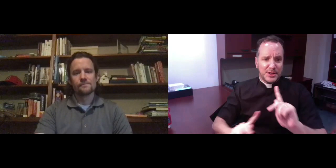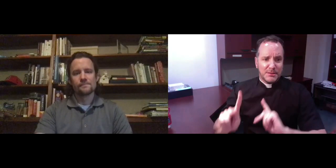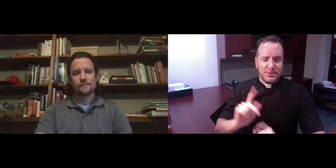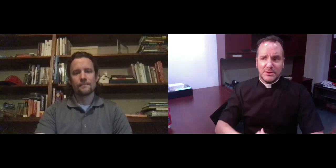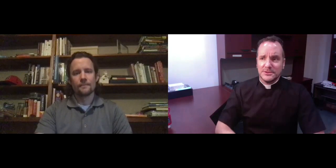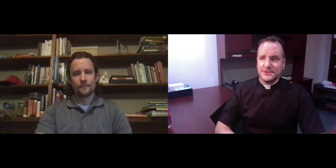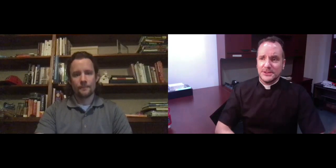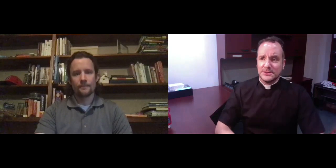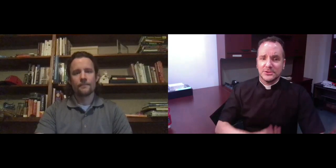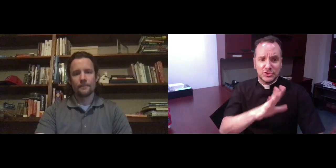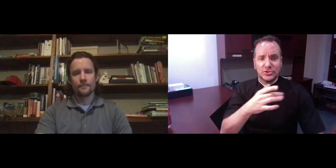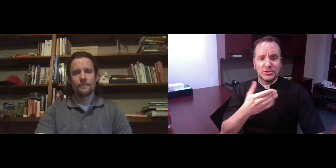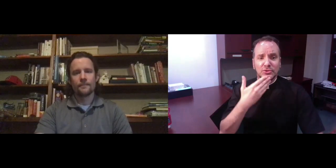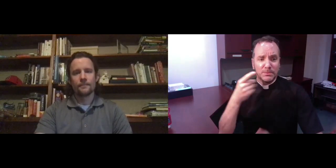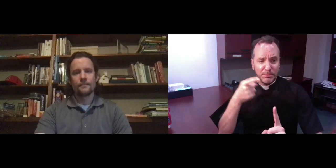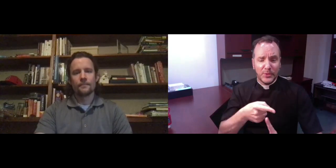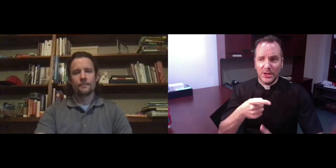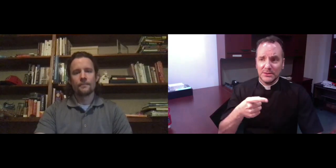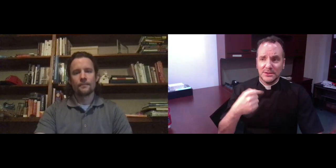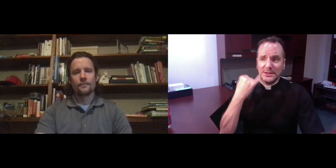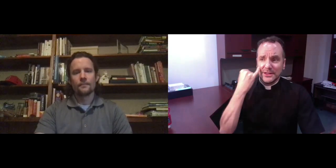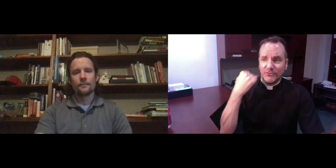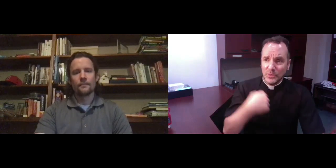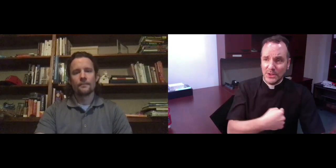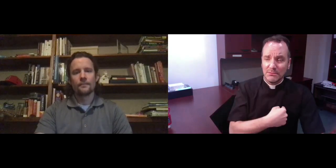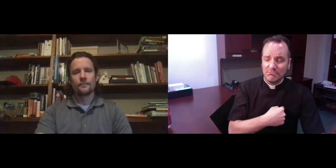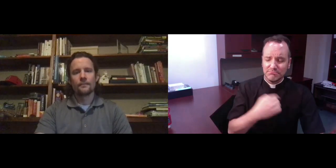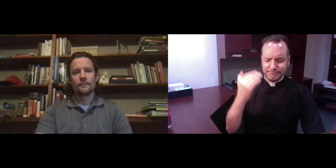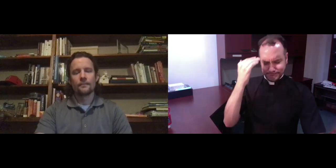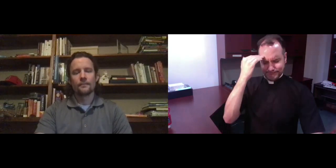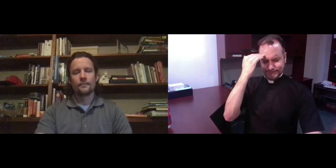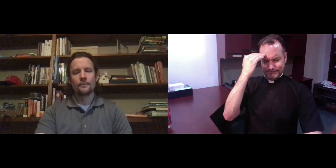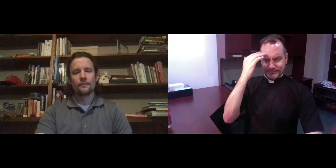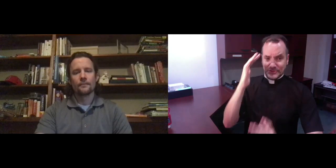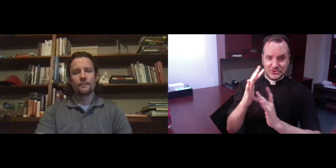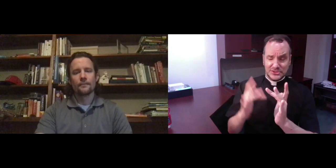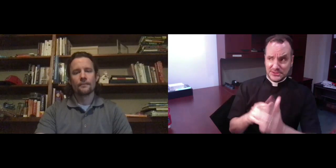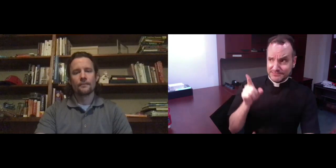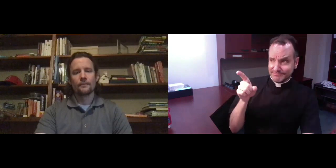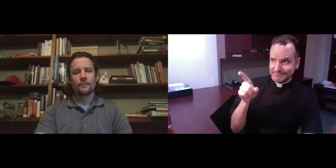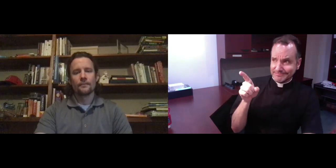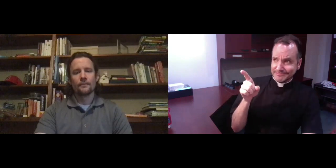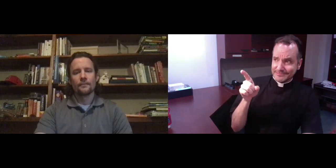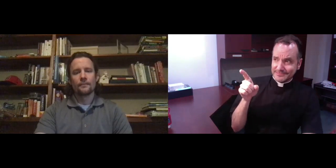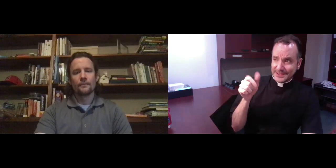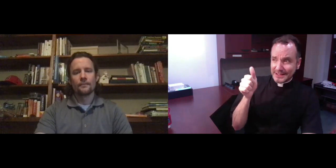It's clearly a very stressful time for many people. But you make a good point.